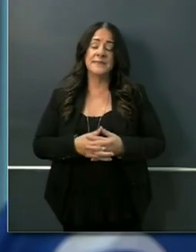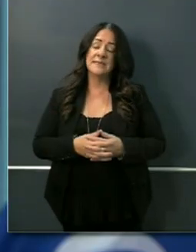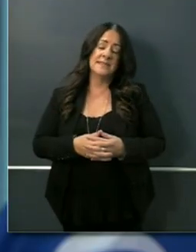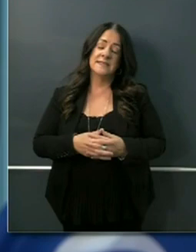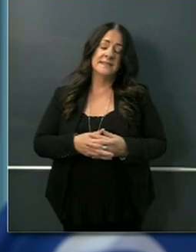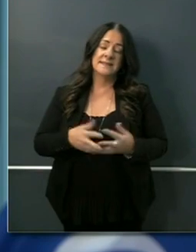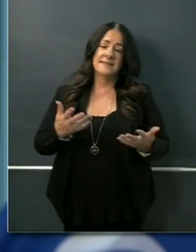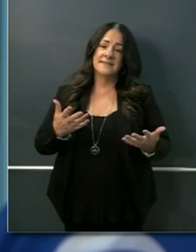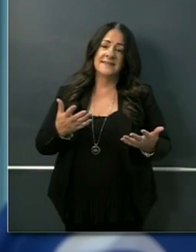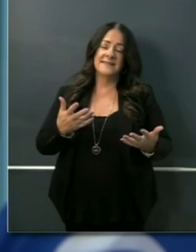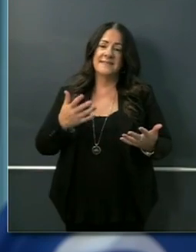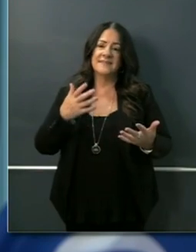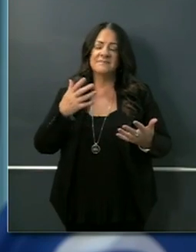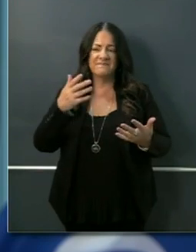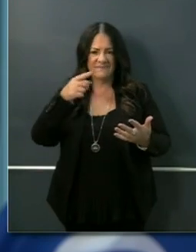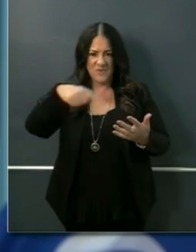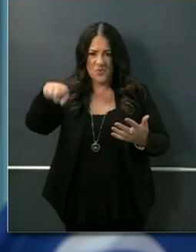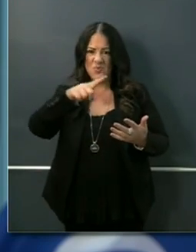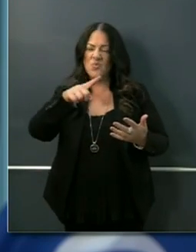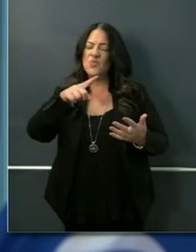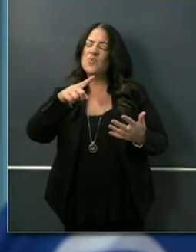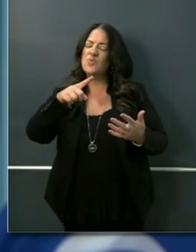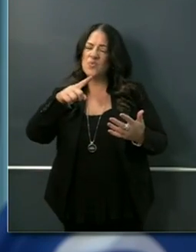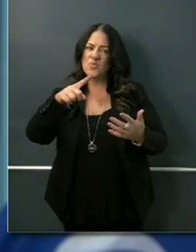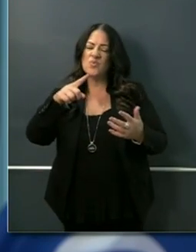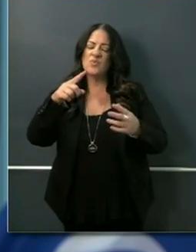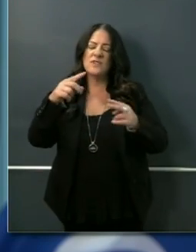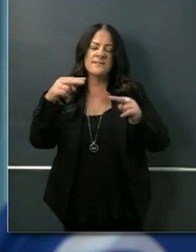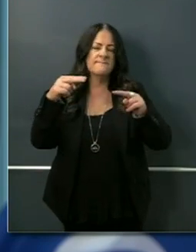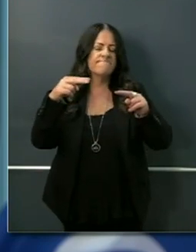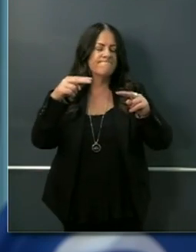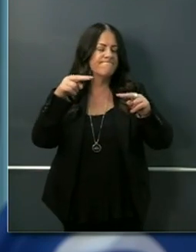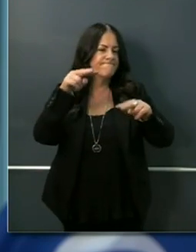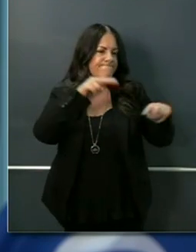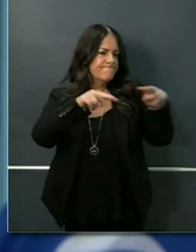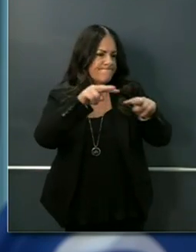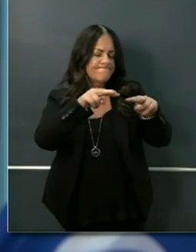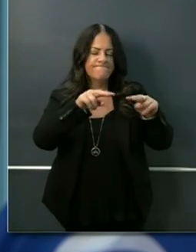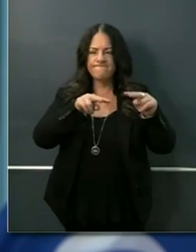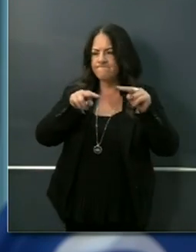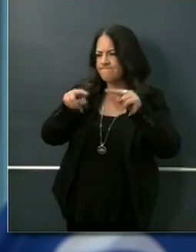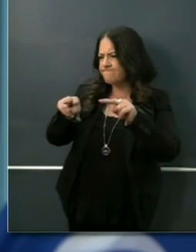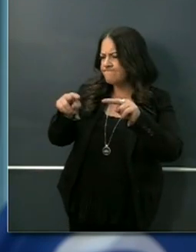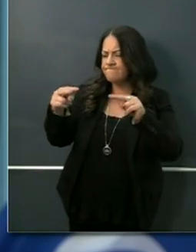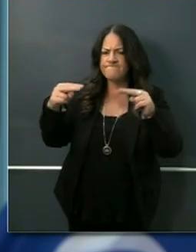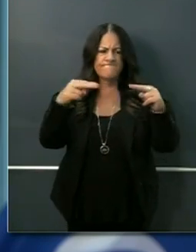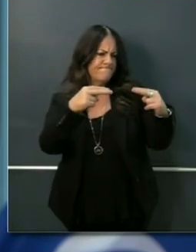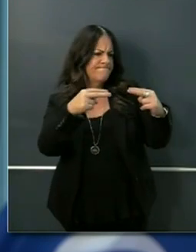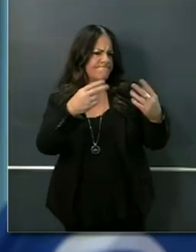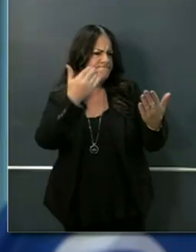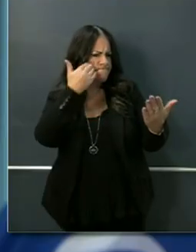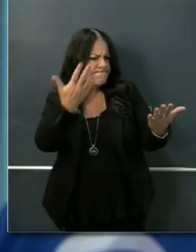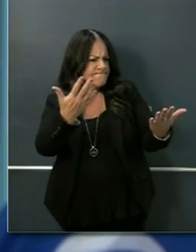HEAR THAT. I DON'T WANT TO SHARE THAT INFORMATION, BUT IT IS LESS UU TO ME AND MORE UP TO ALL OF YOU.